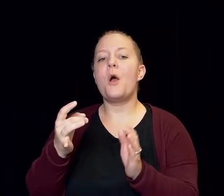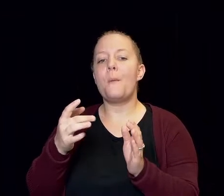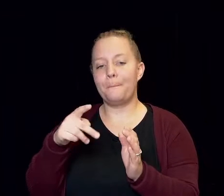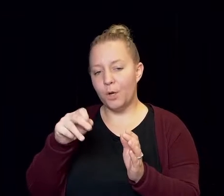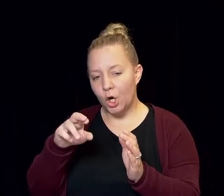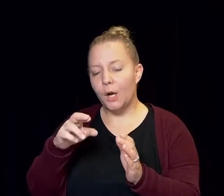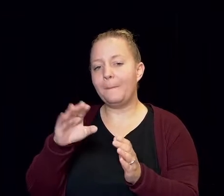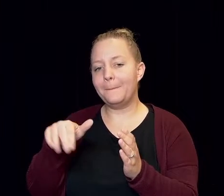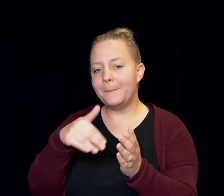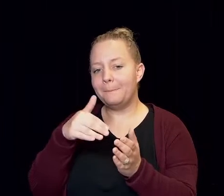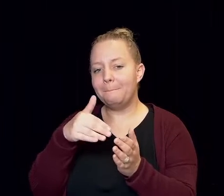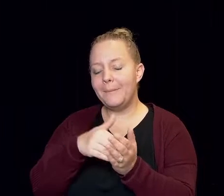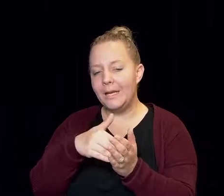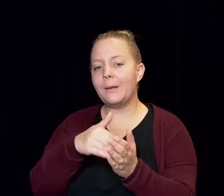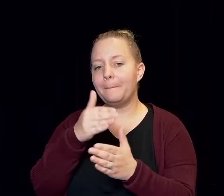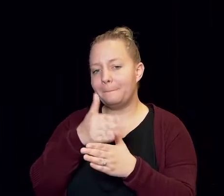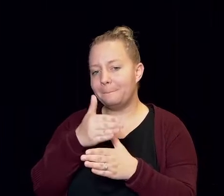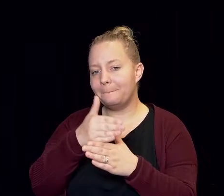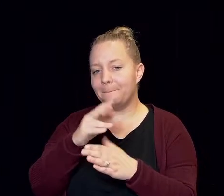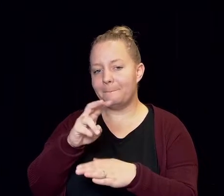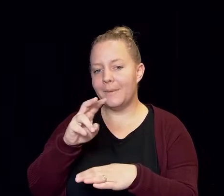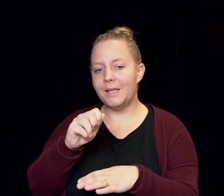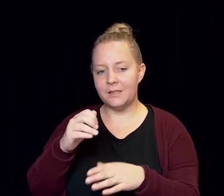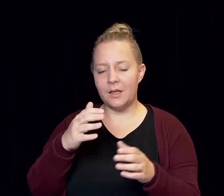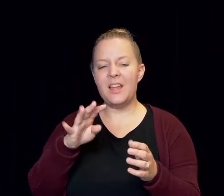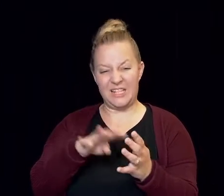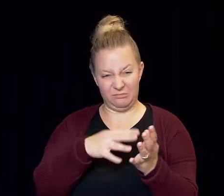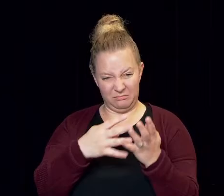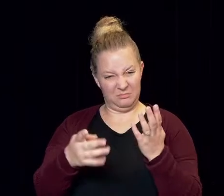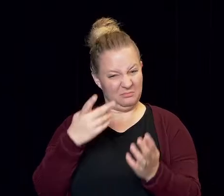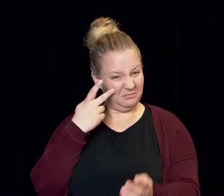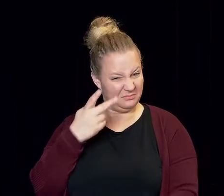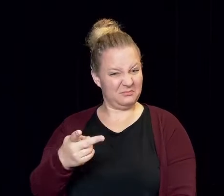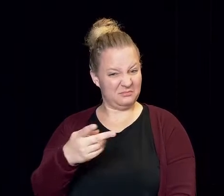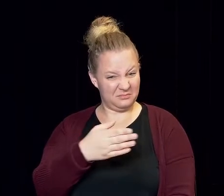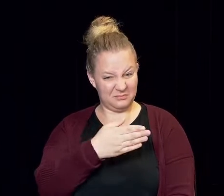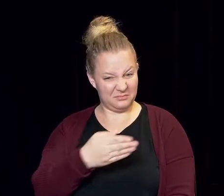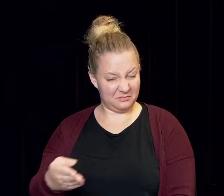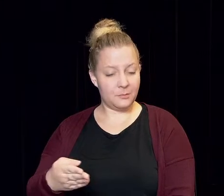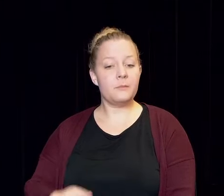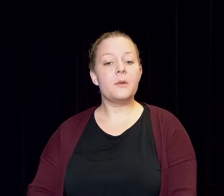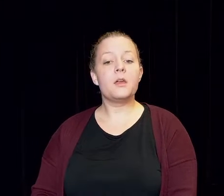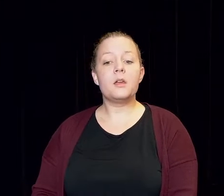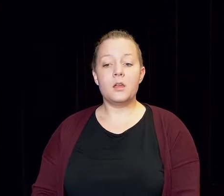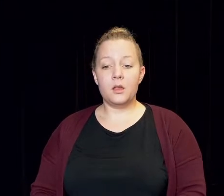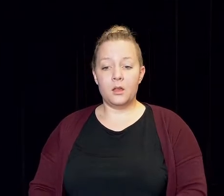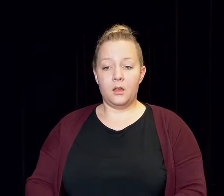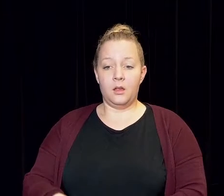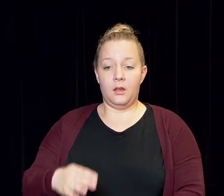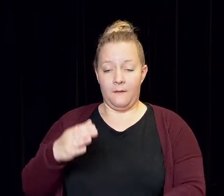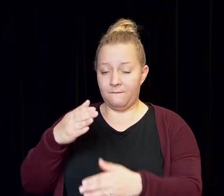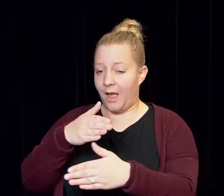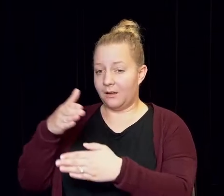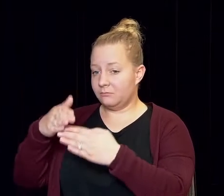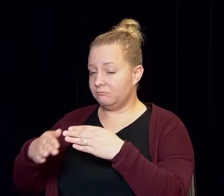a look you have 8, 16 then 24 and 32 and then finally with 40 dollars. Then we're going to look at